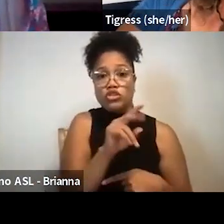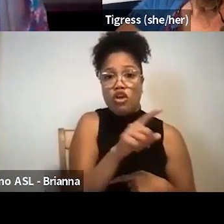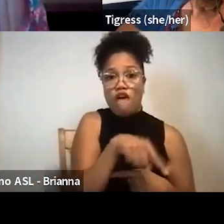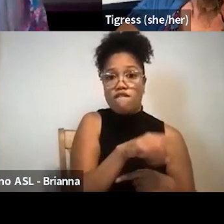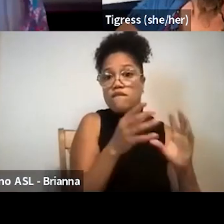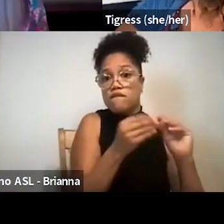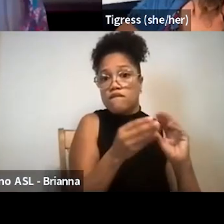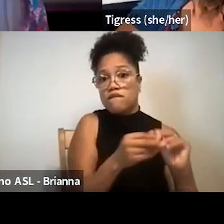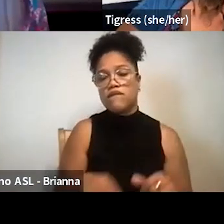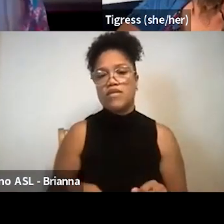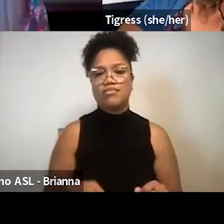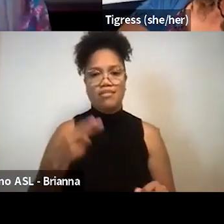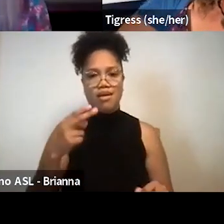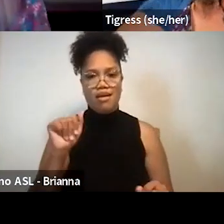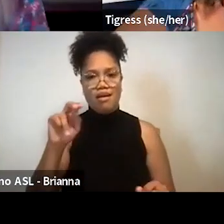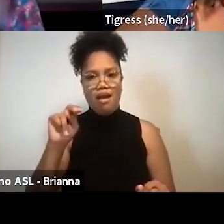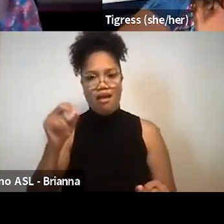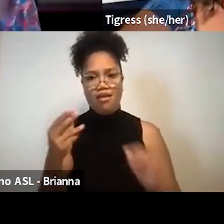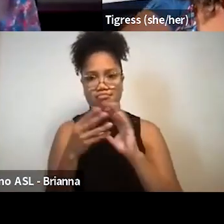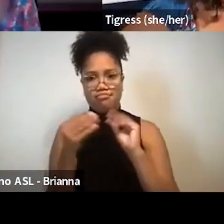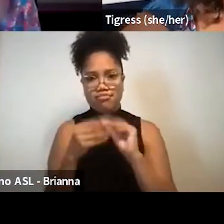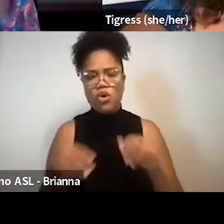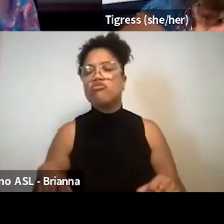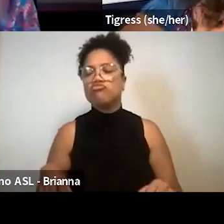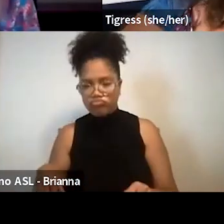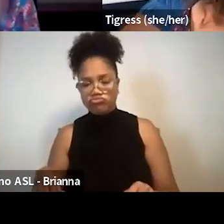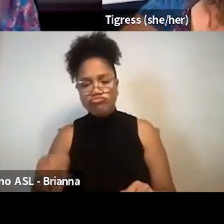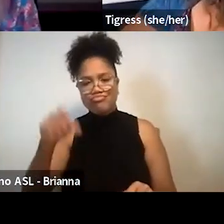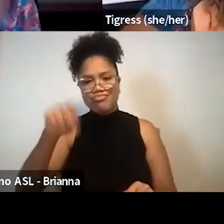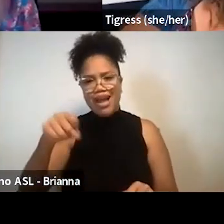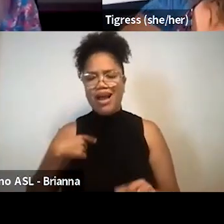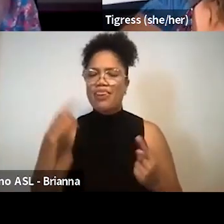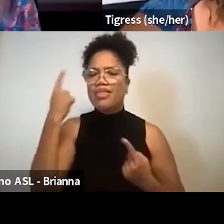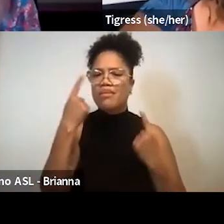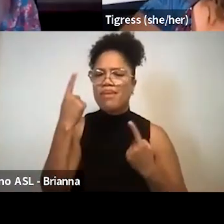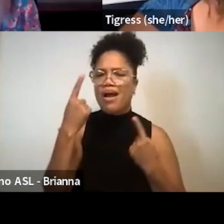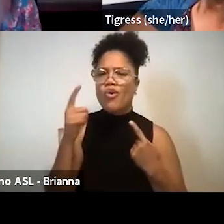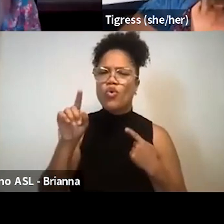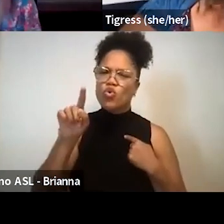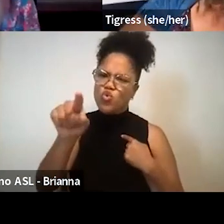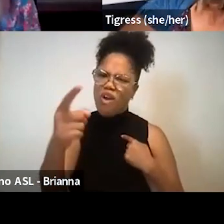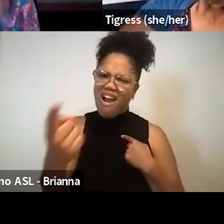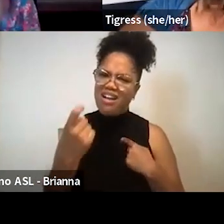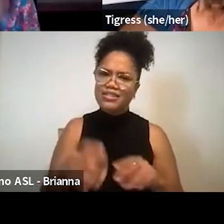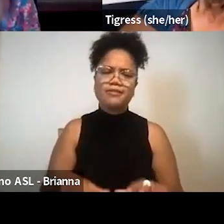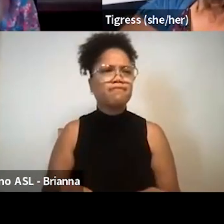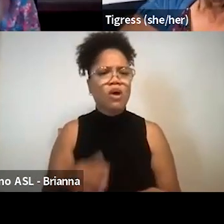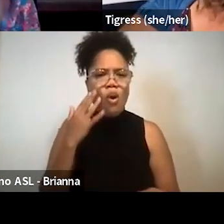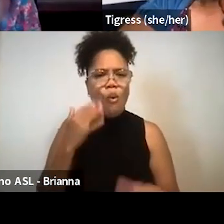Yeah, I mean, I was just thinking about the question you posed earlier about, like, why now? Like, why is this the right time for this kind of work?